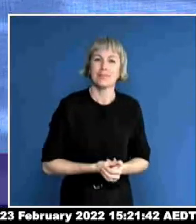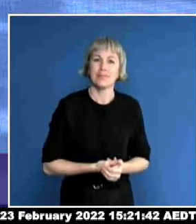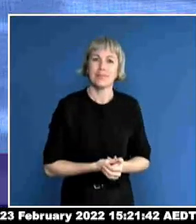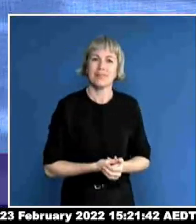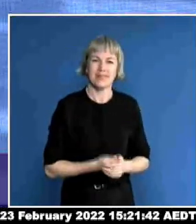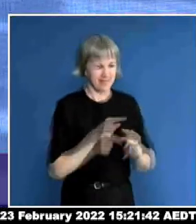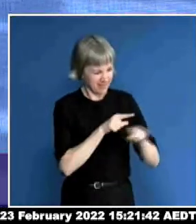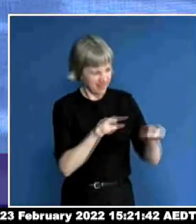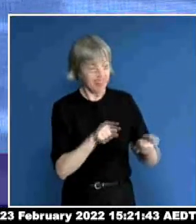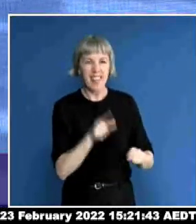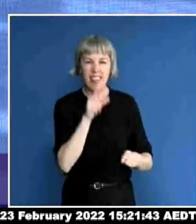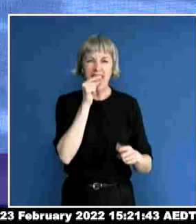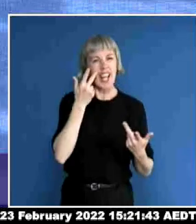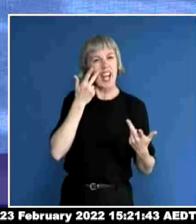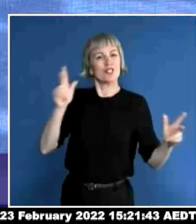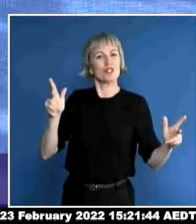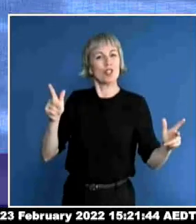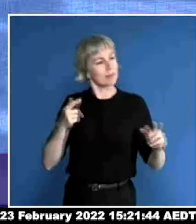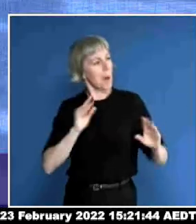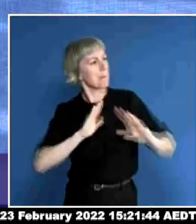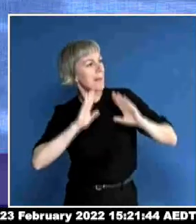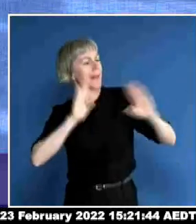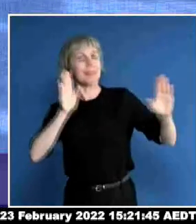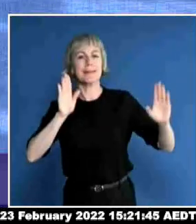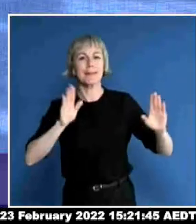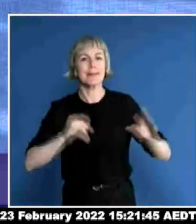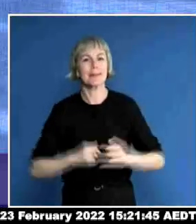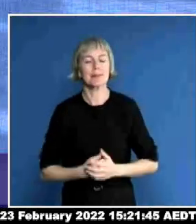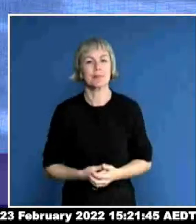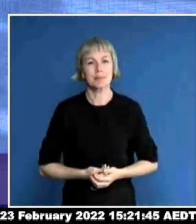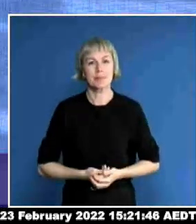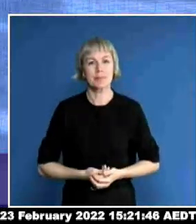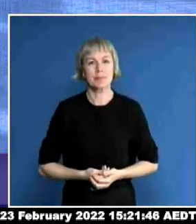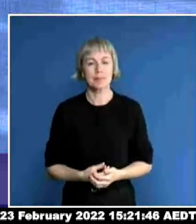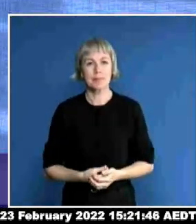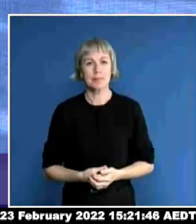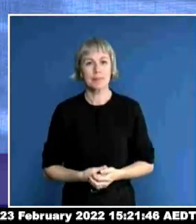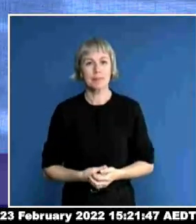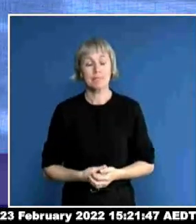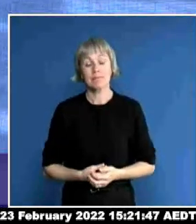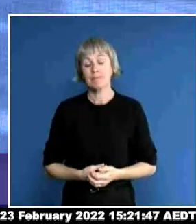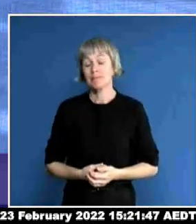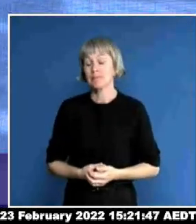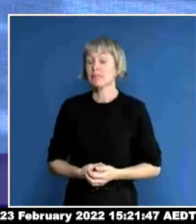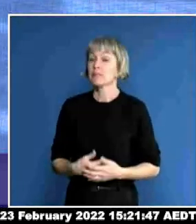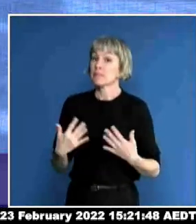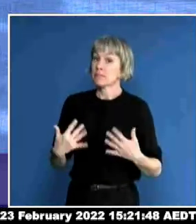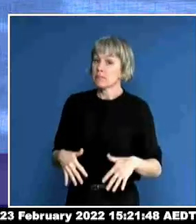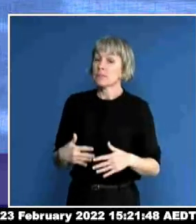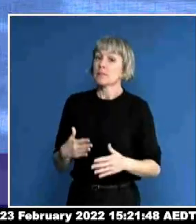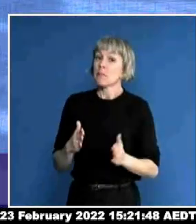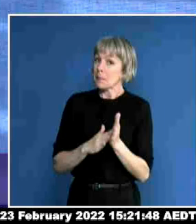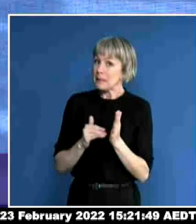Mzia, thank you for sharing your experiences with the Royal Commission.